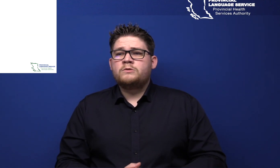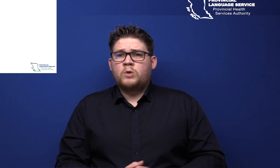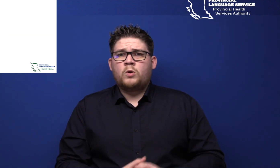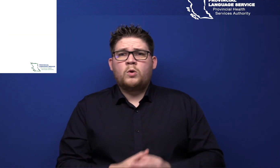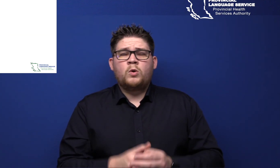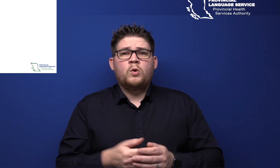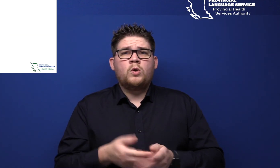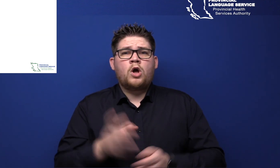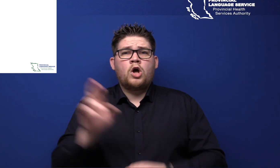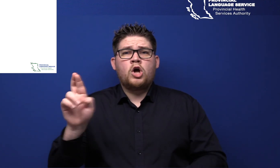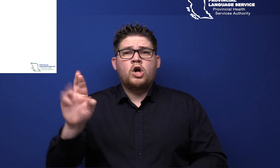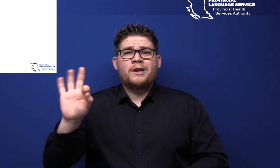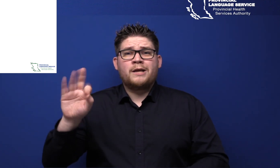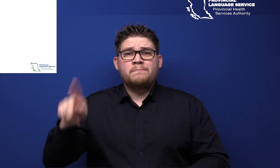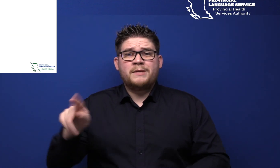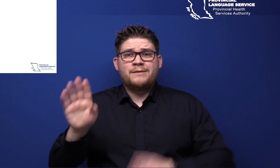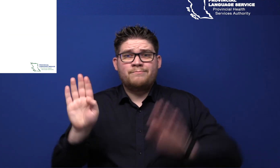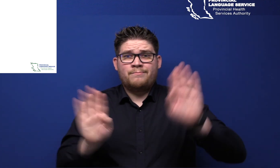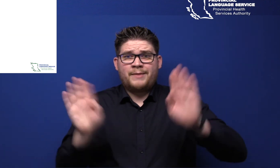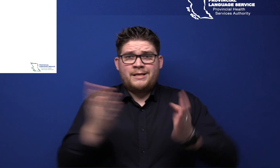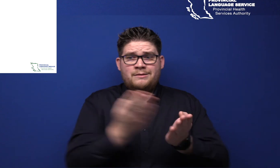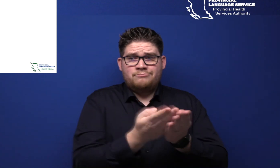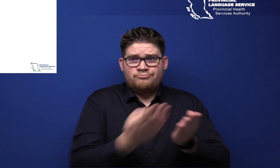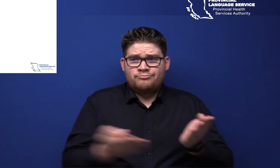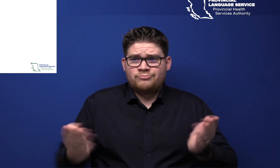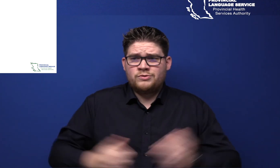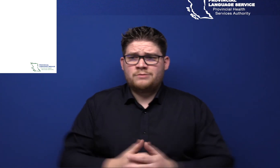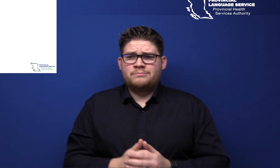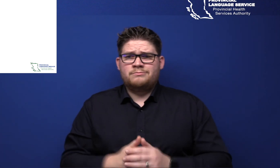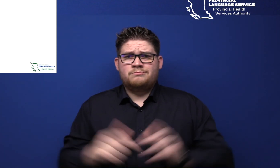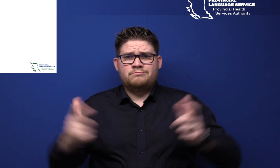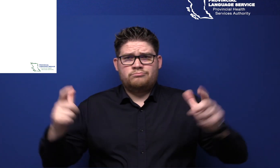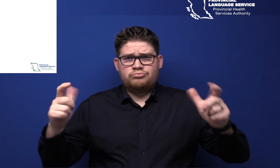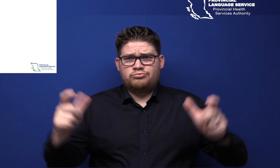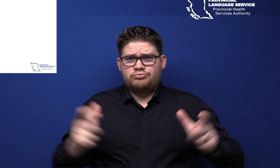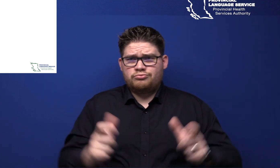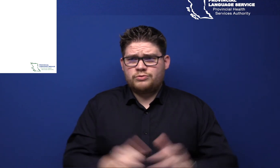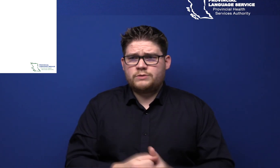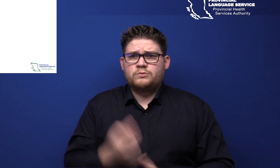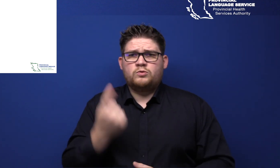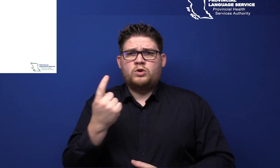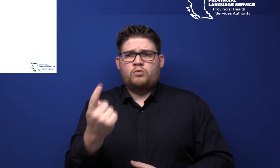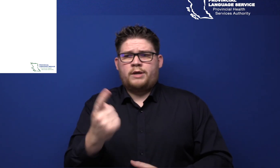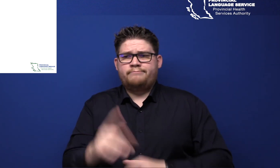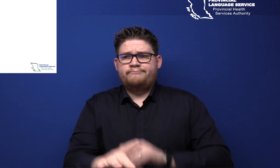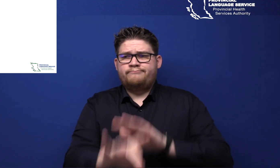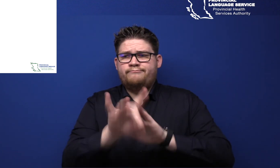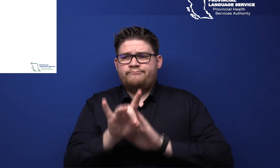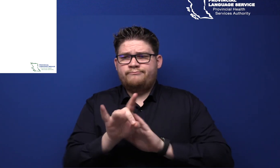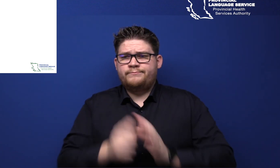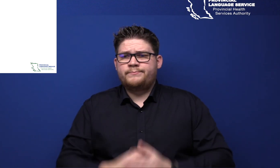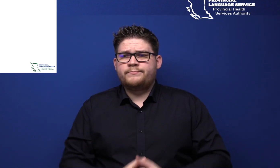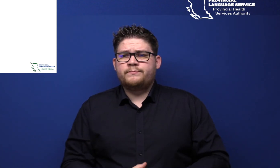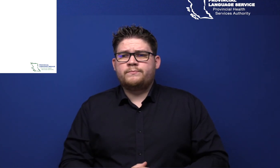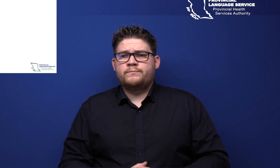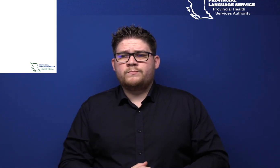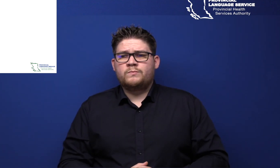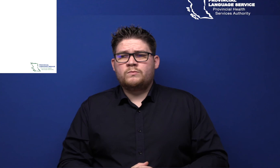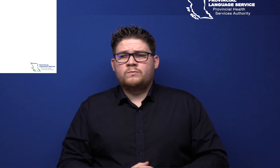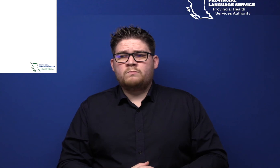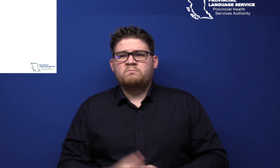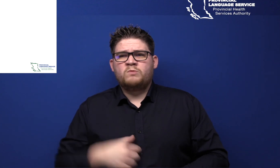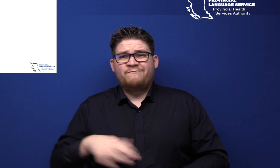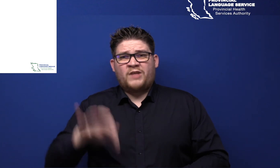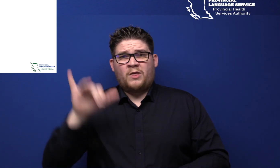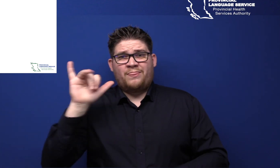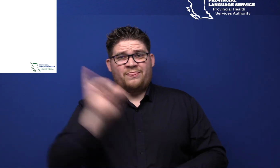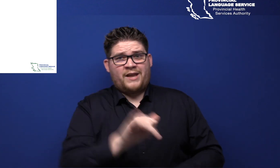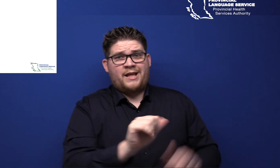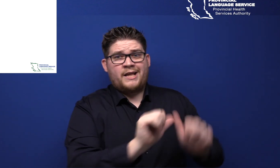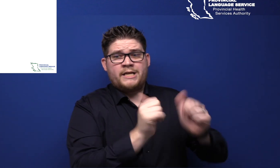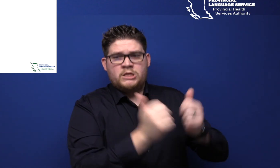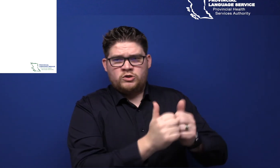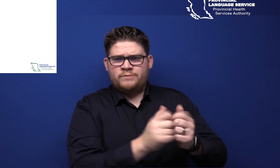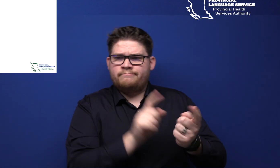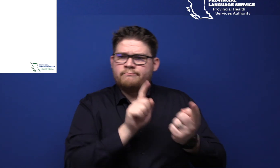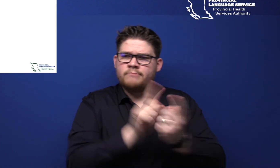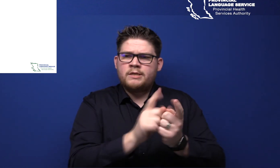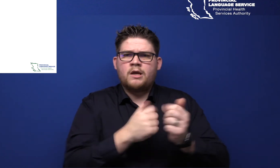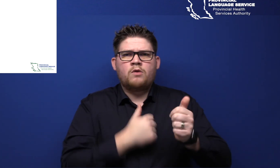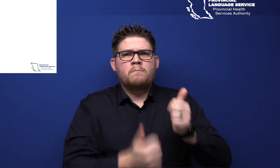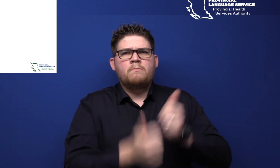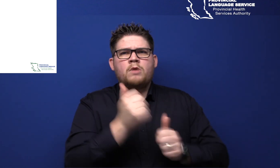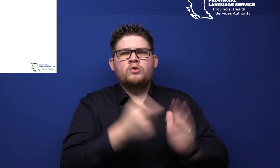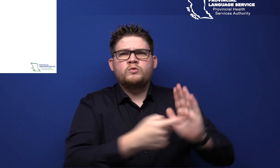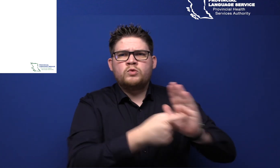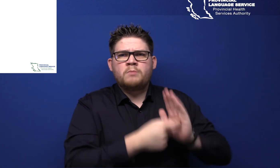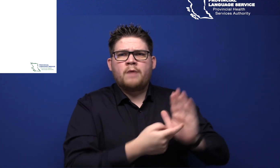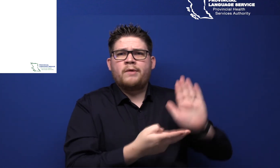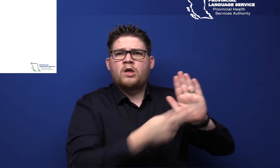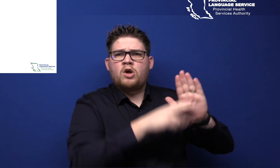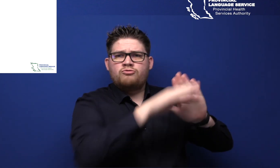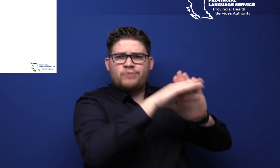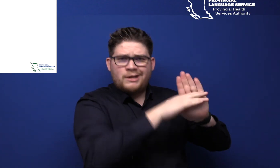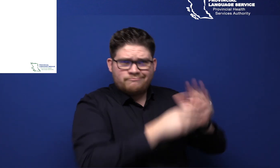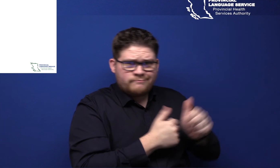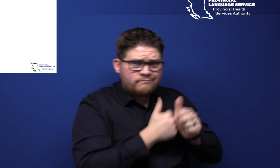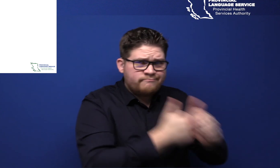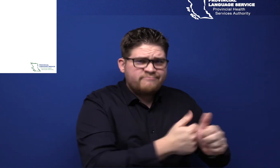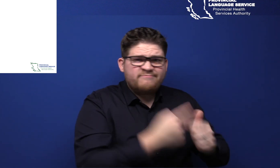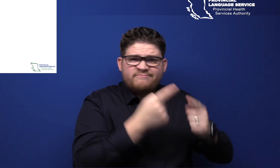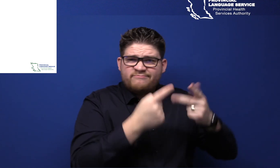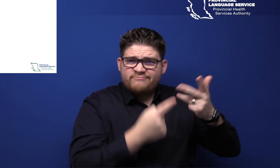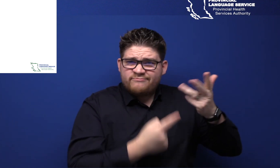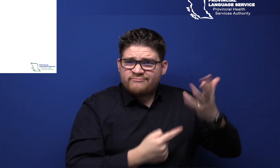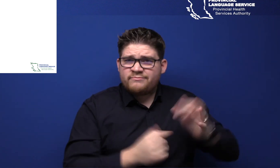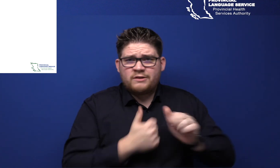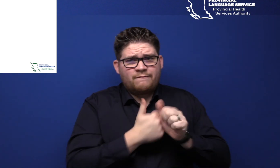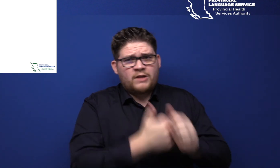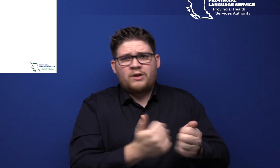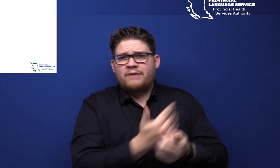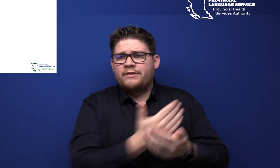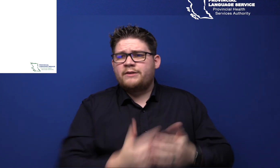REQUIREMENTS AND AFTER THIS STRINGENT PROCESS. WE WERE ABLE TO SELECT A NEW VENDOR. WE FOUND THAT ONE AGENCY WAS ABLE TO MEET